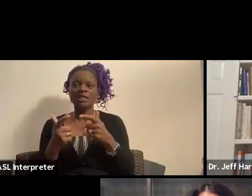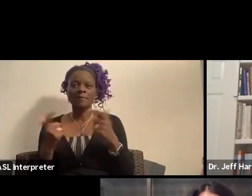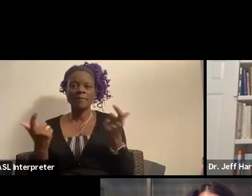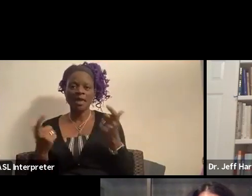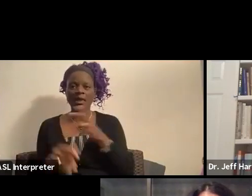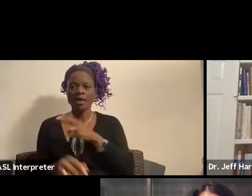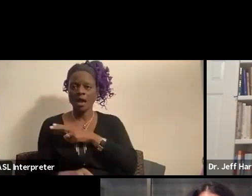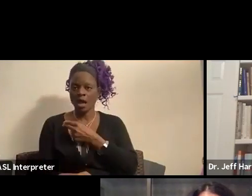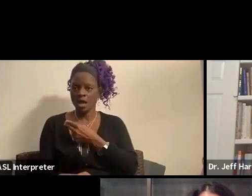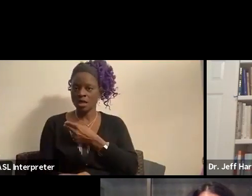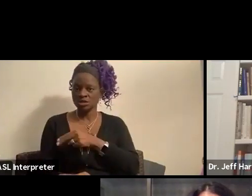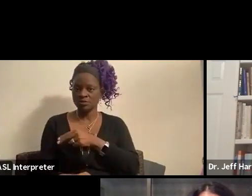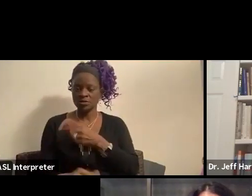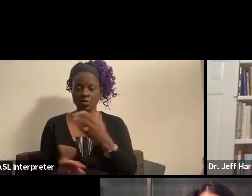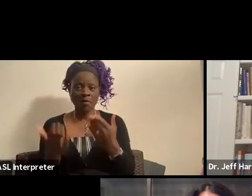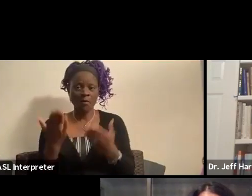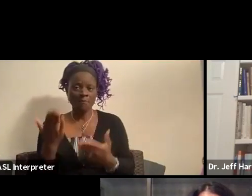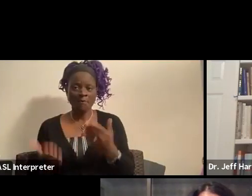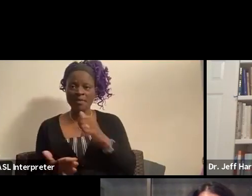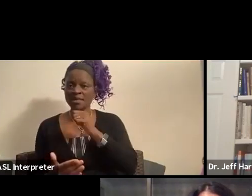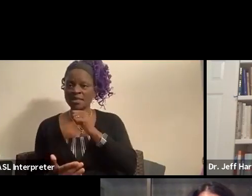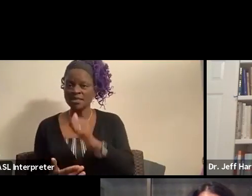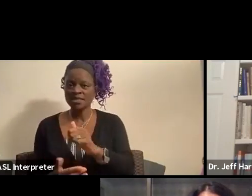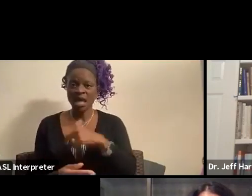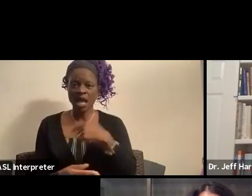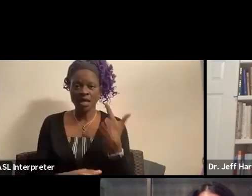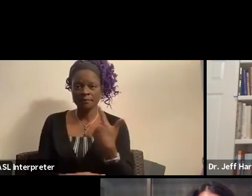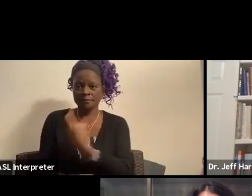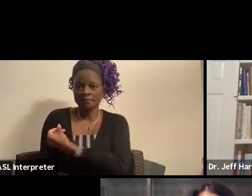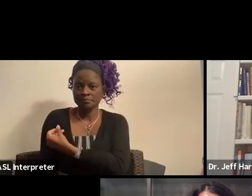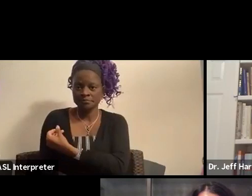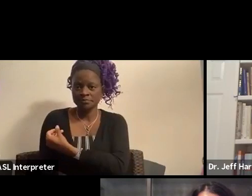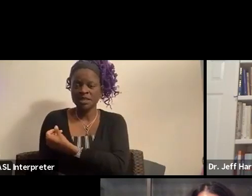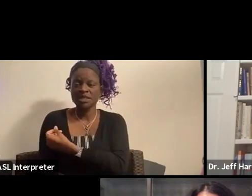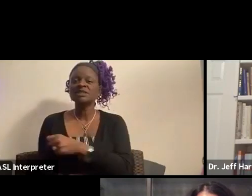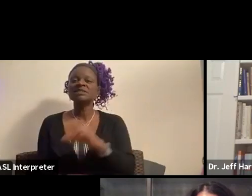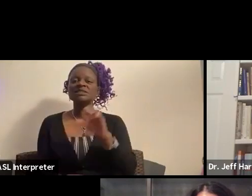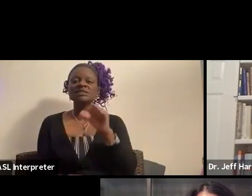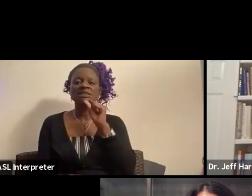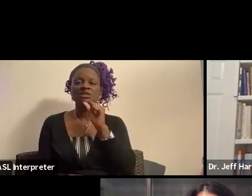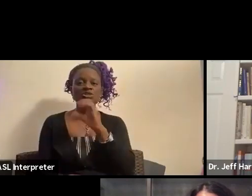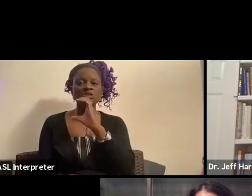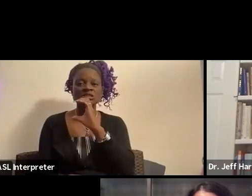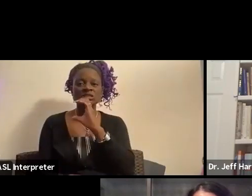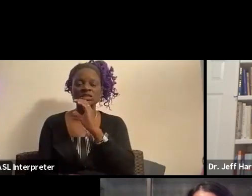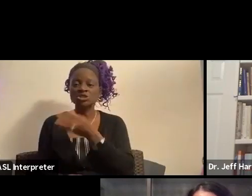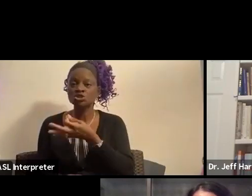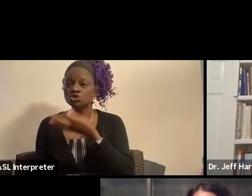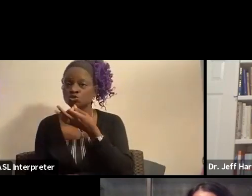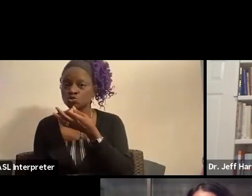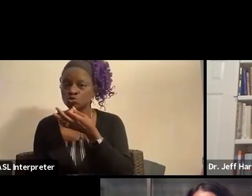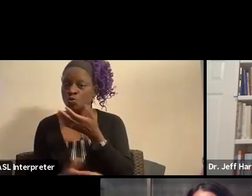begin vaccinating seniors all at the same time, I believe they're all formulating